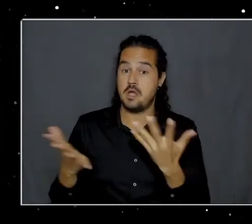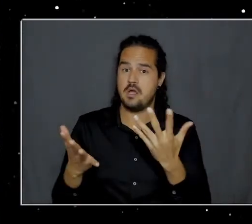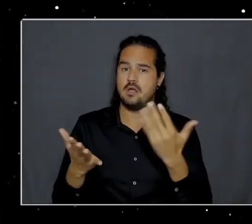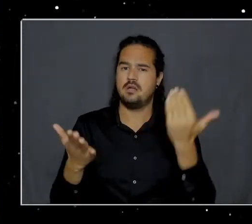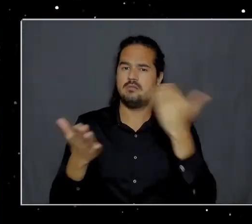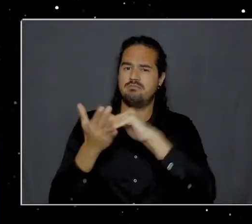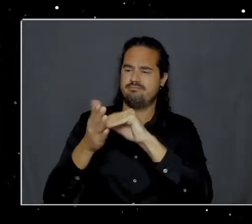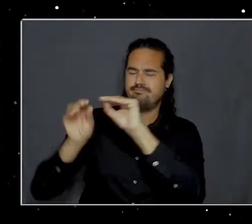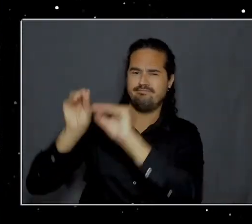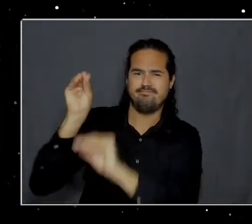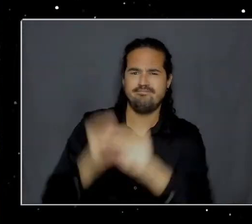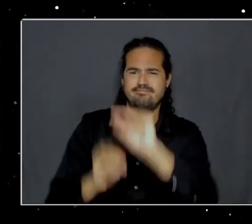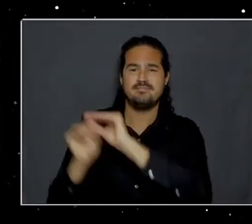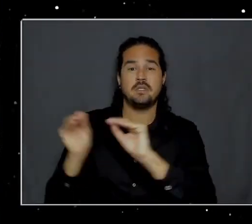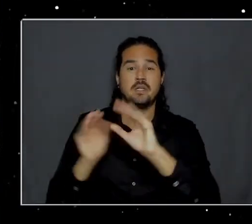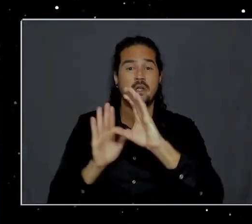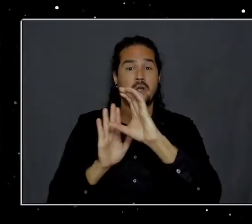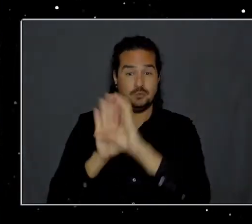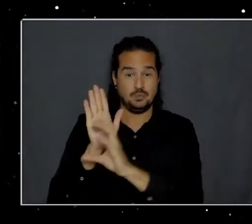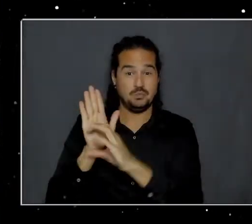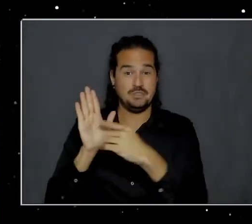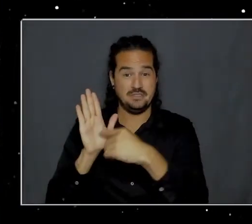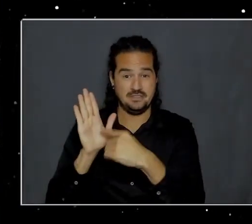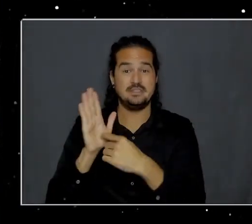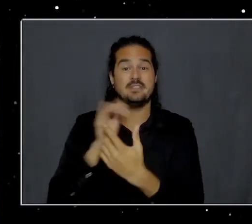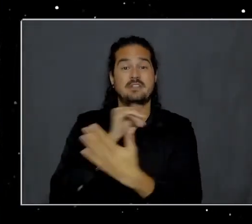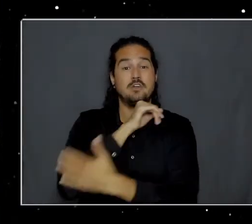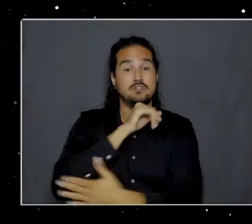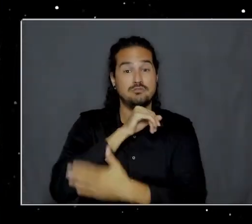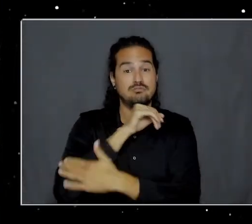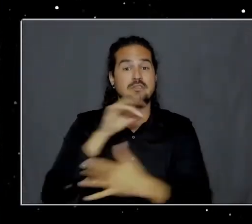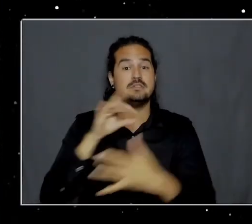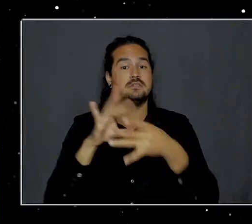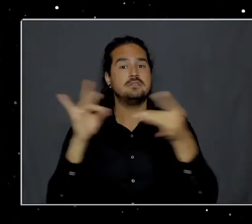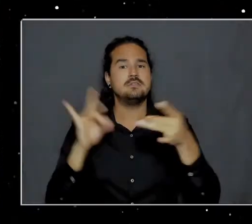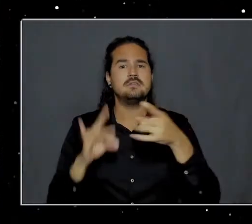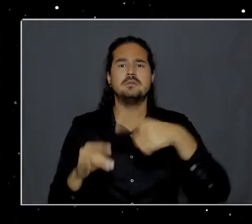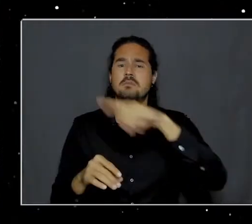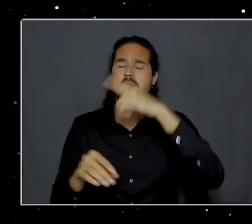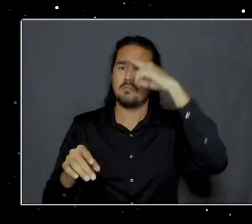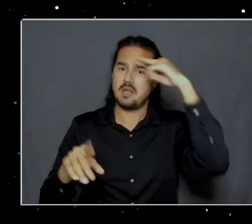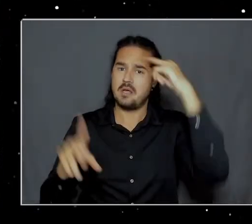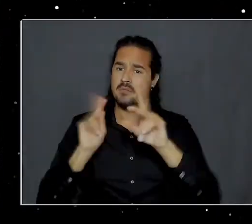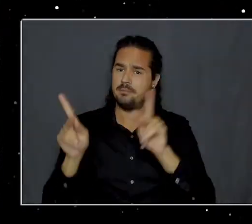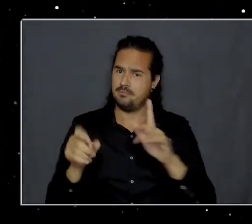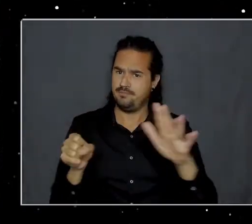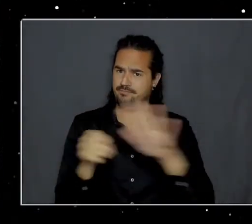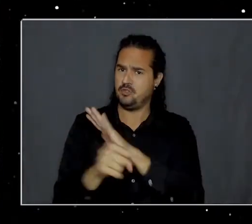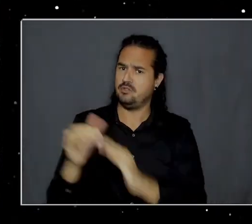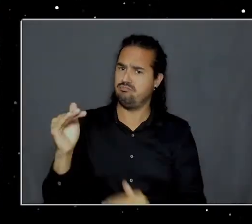TO SAY, "BLACK PEOPLE ARE FULL PEOPLE RECOGNIZED UNDER THE CONSTITUTION."